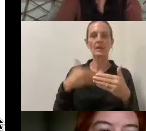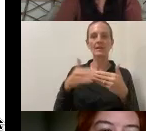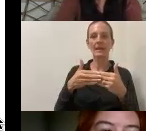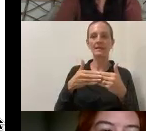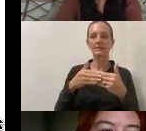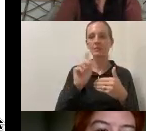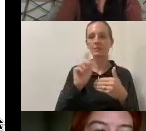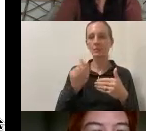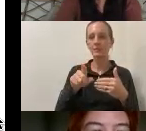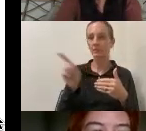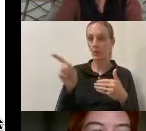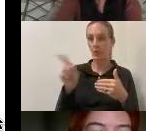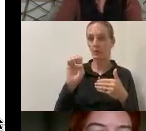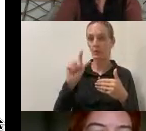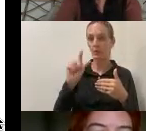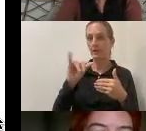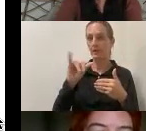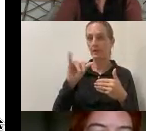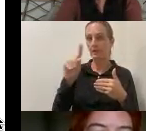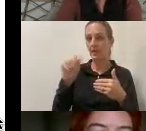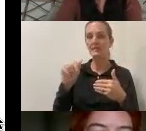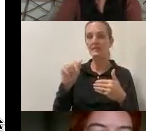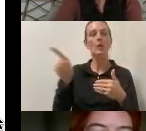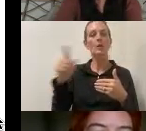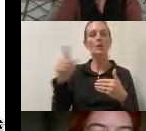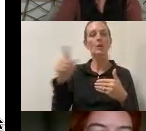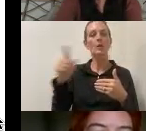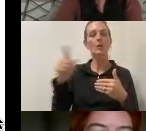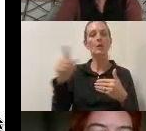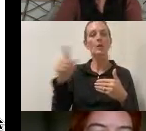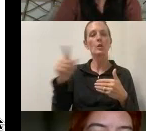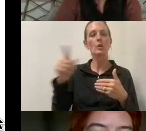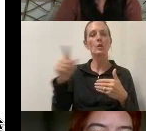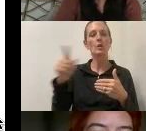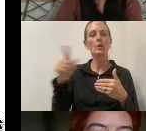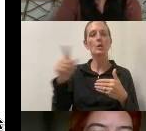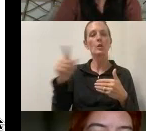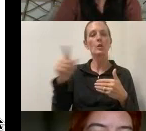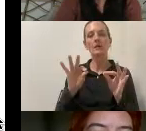You had talked about that Lil’wat was ready to do a revision of the CCP: is there anything